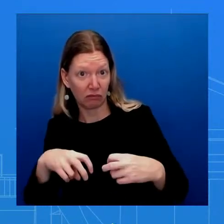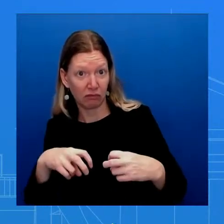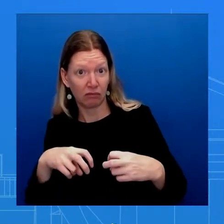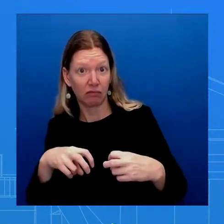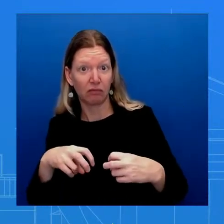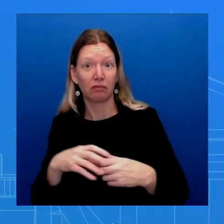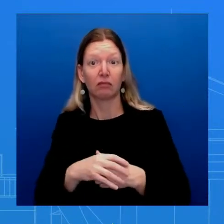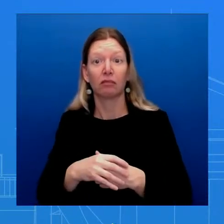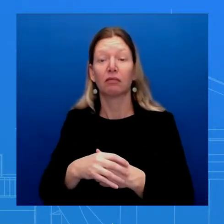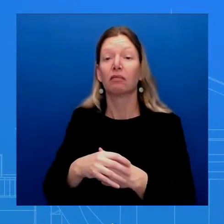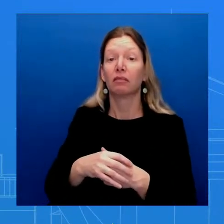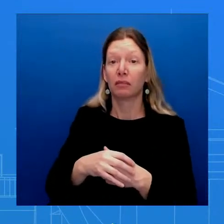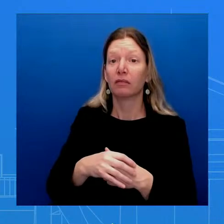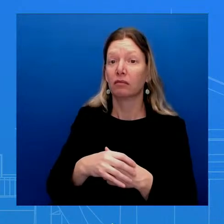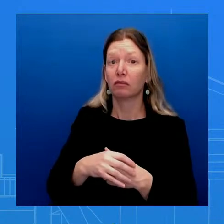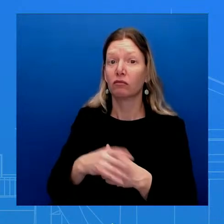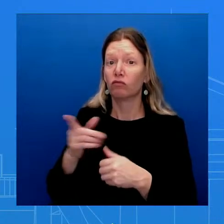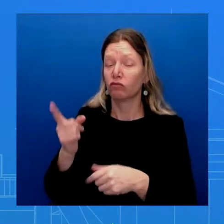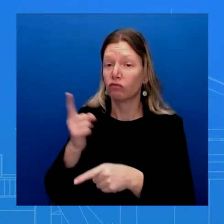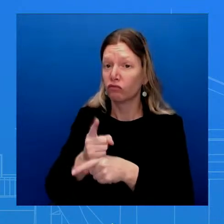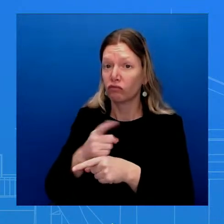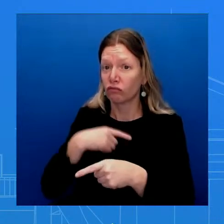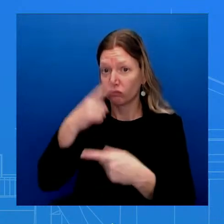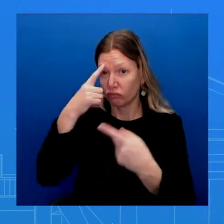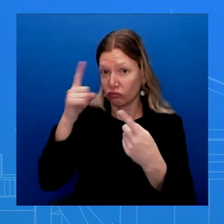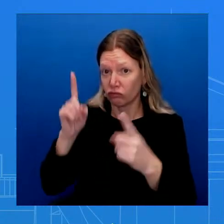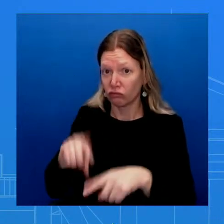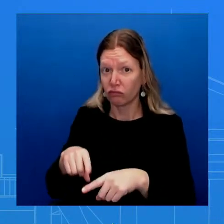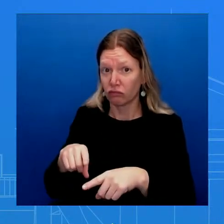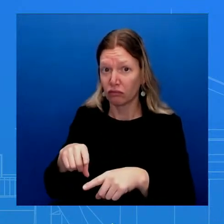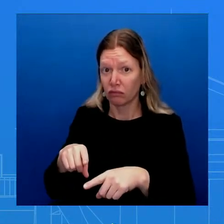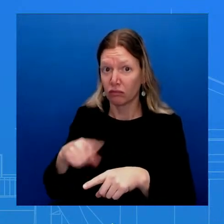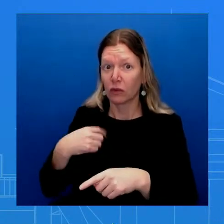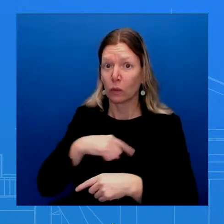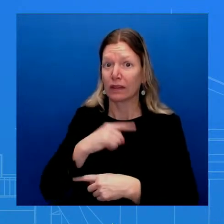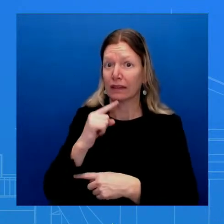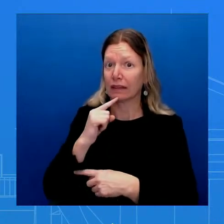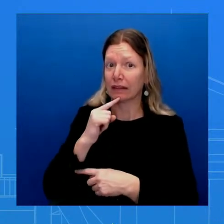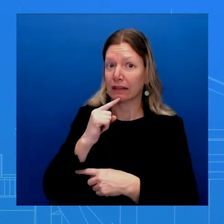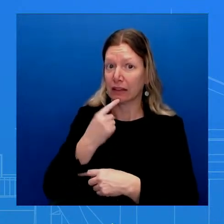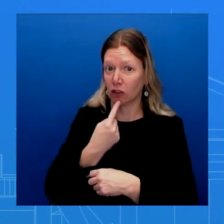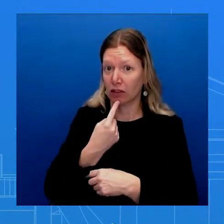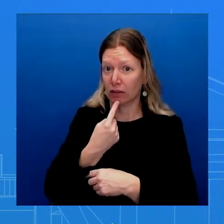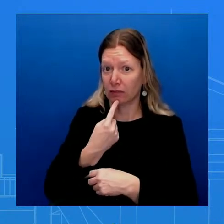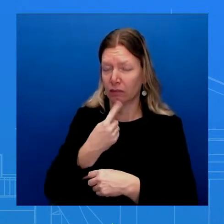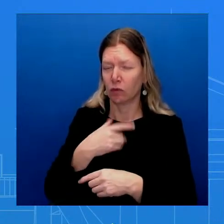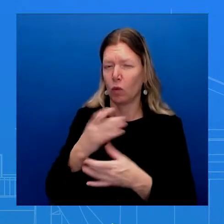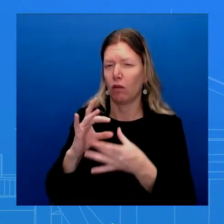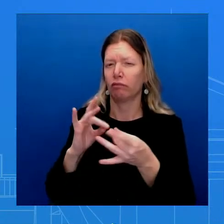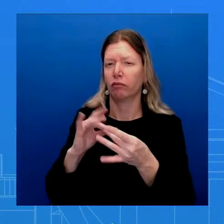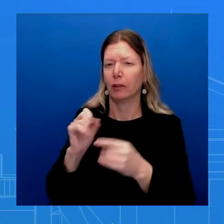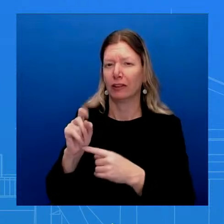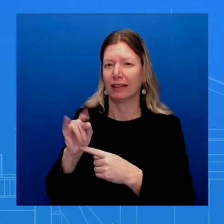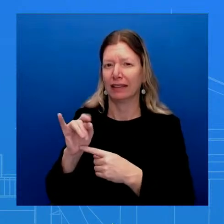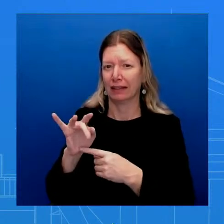And so, we take that very, very seriously here. Can I just say a couple of things about Stevie Wonder? He is an -- indeed, an icon, who has made tremendous,